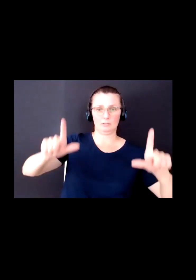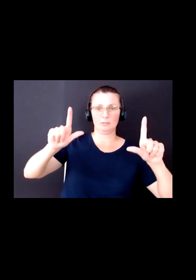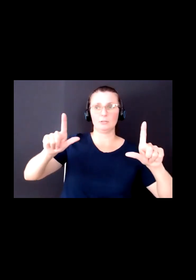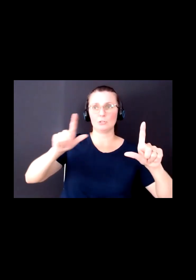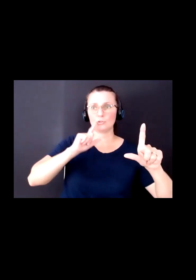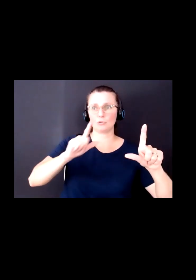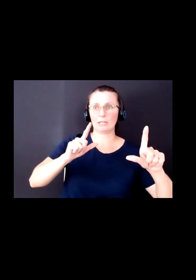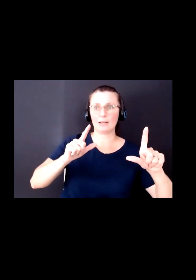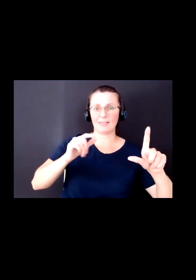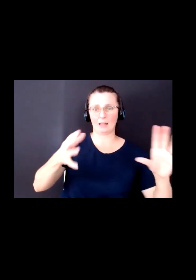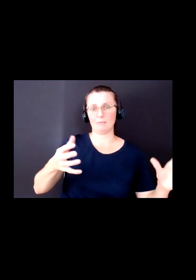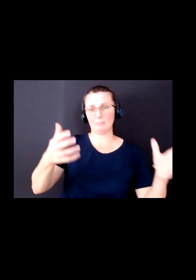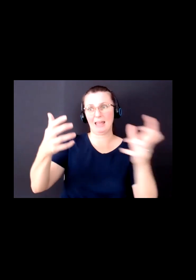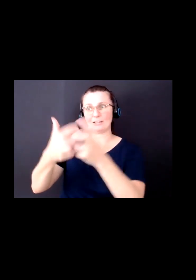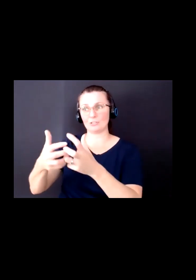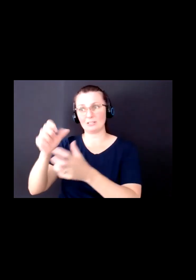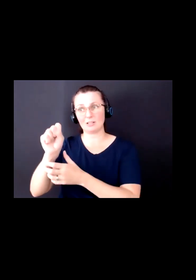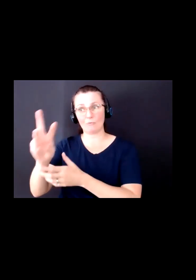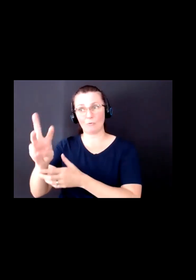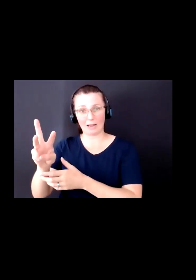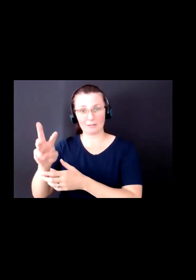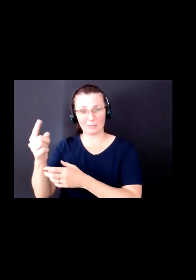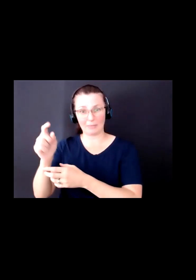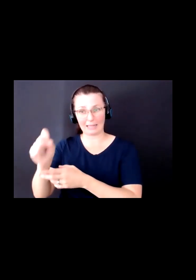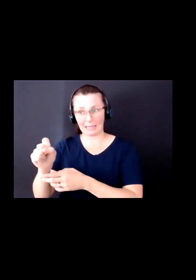with the software. A person with communication disability might